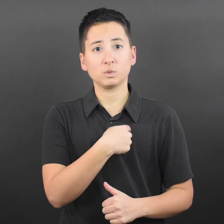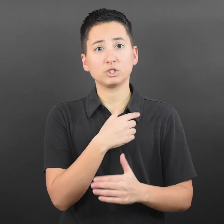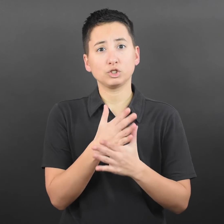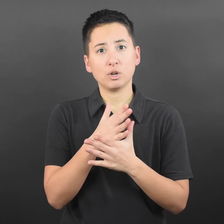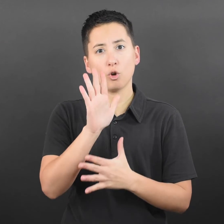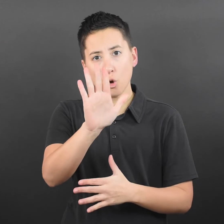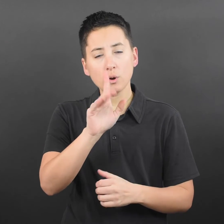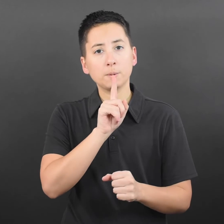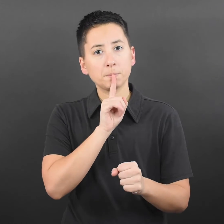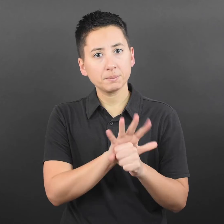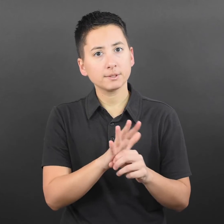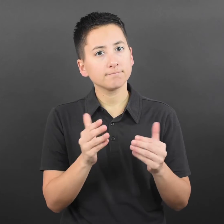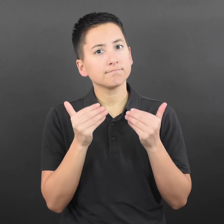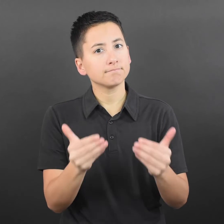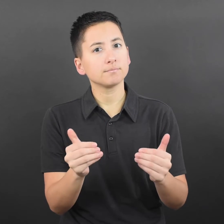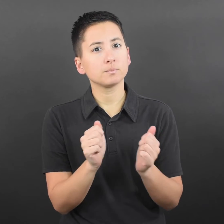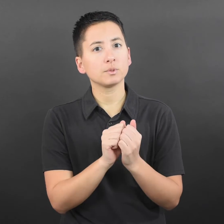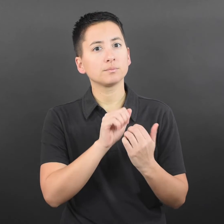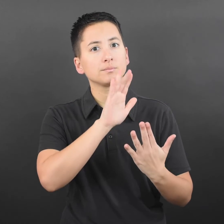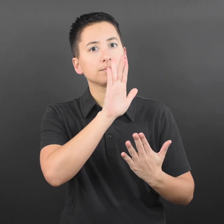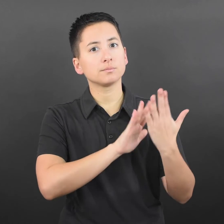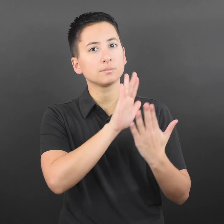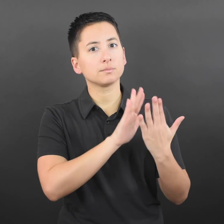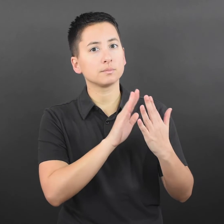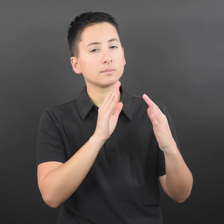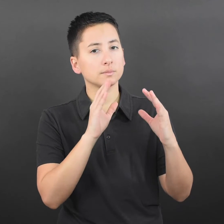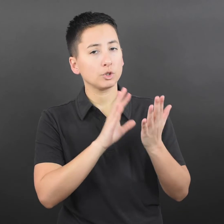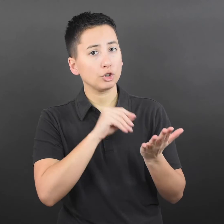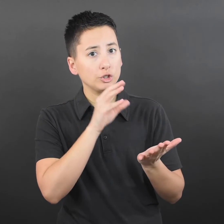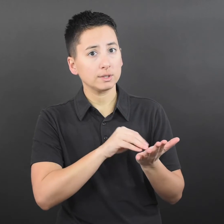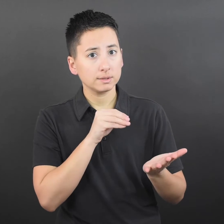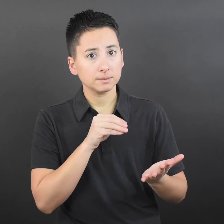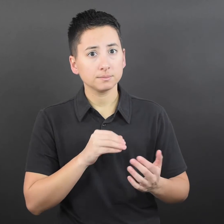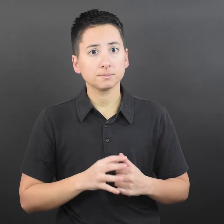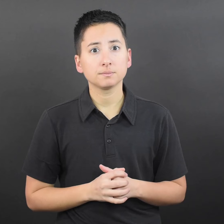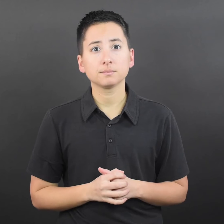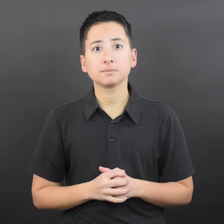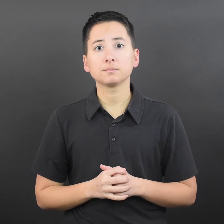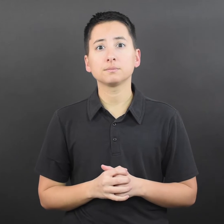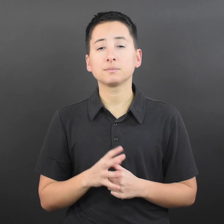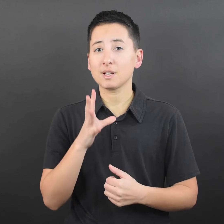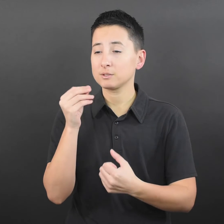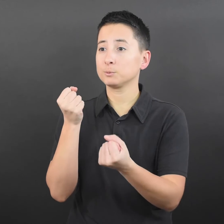We share your commitment to enable in- person learning and to support the health and well-being